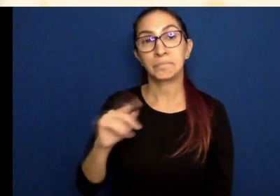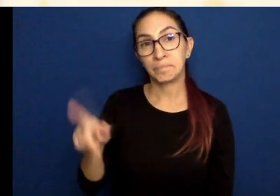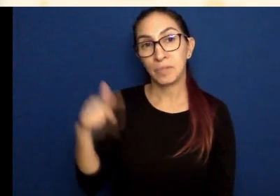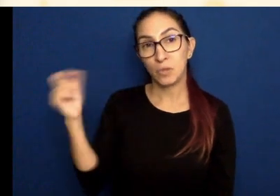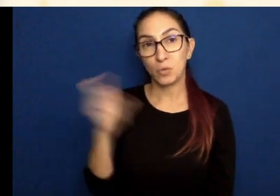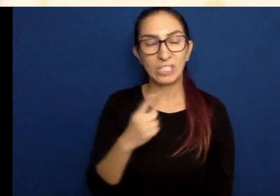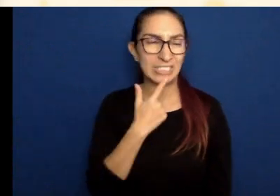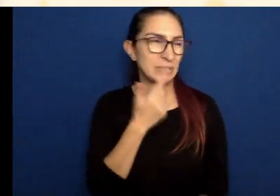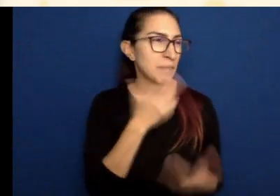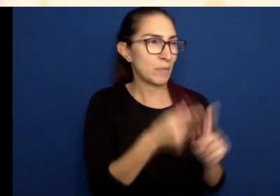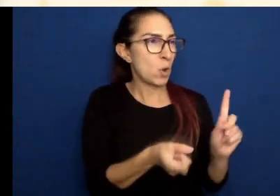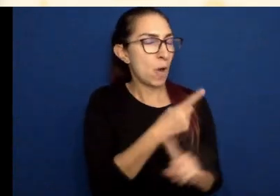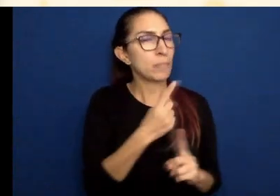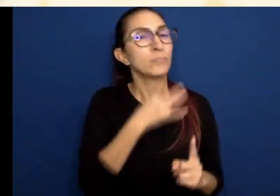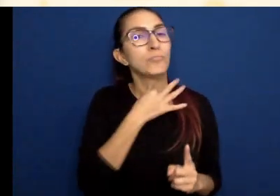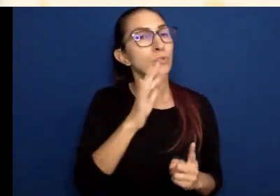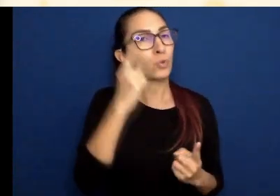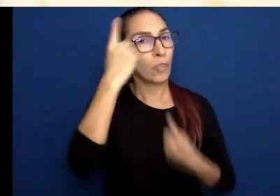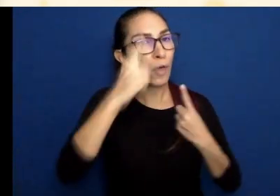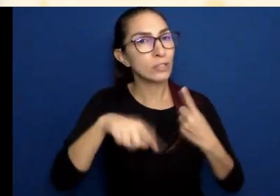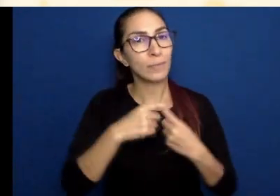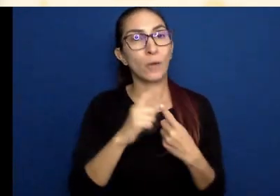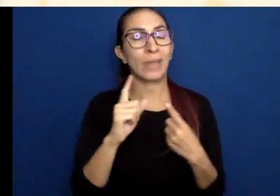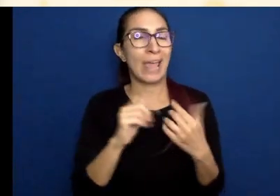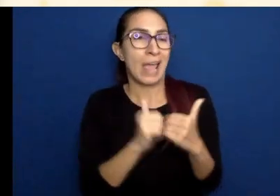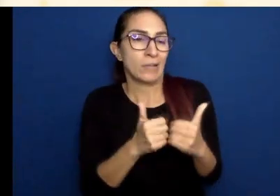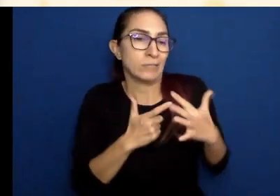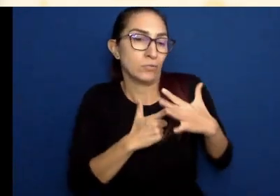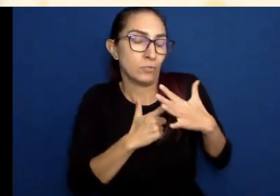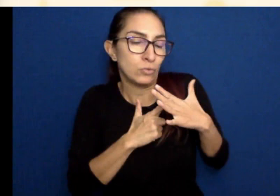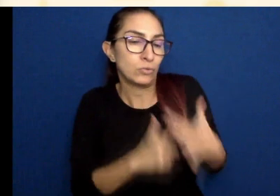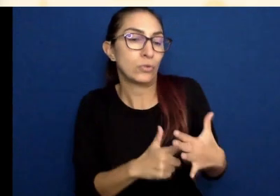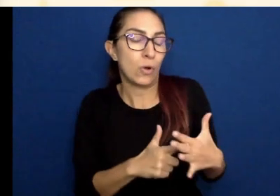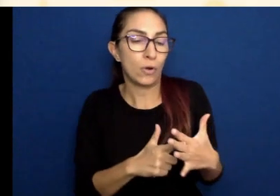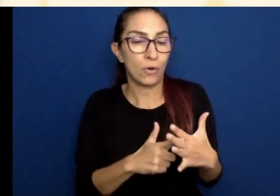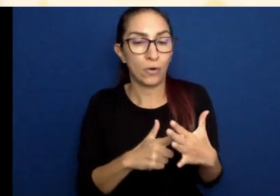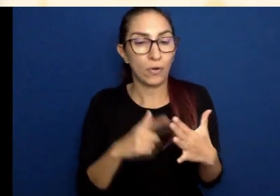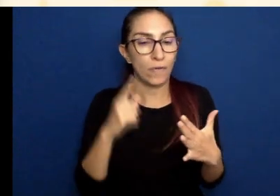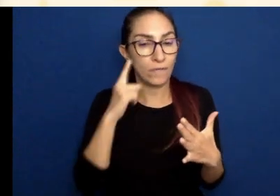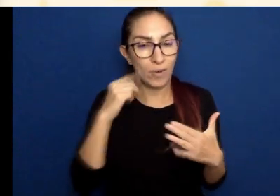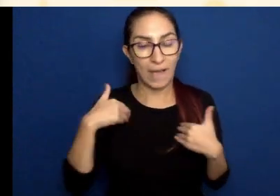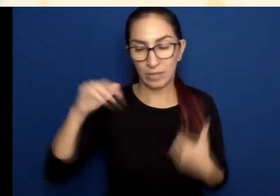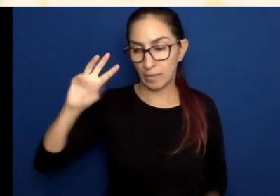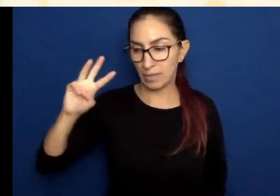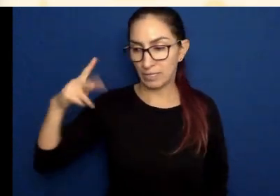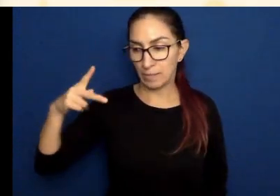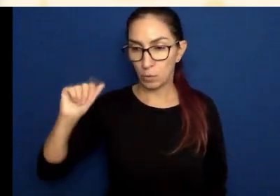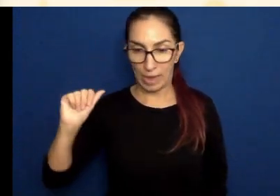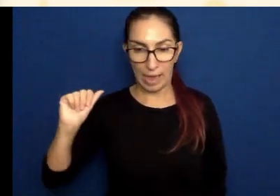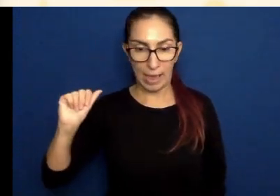where do we start in having a PWA? Does anyone know what PWA is?